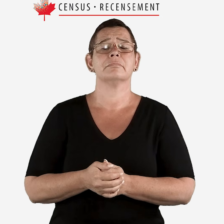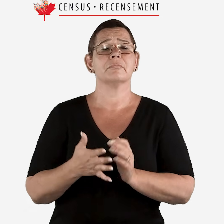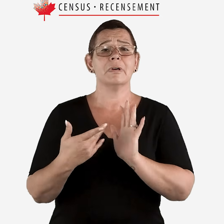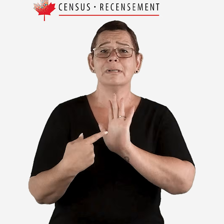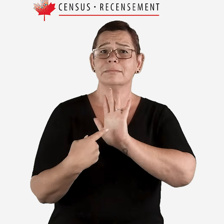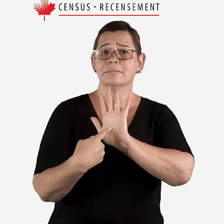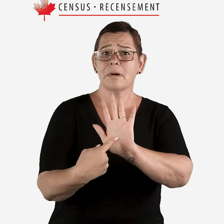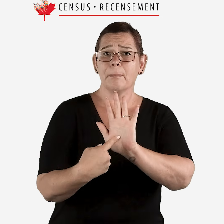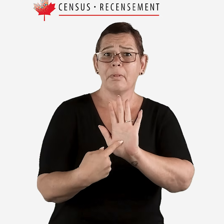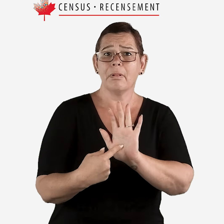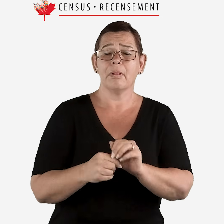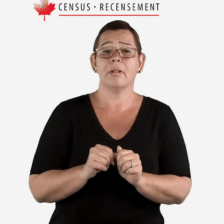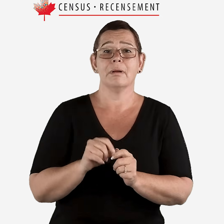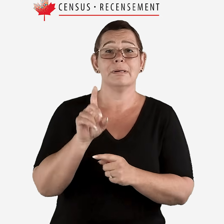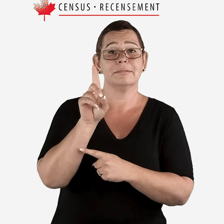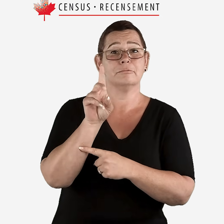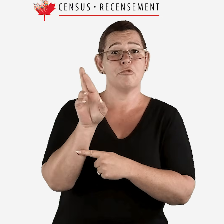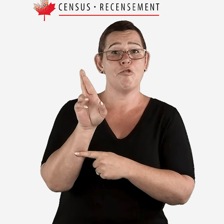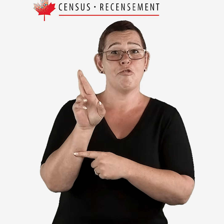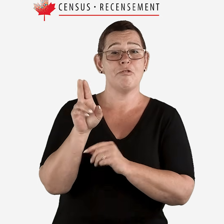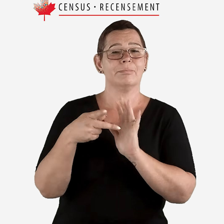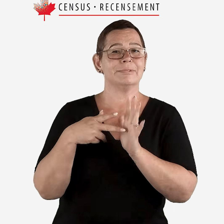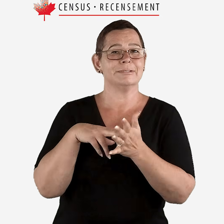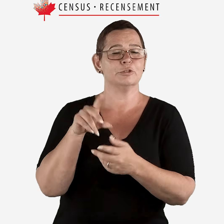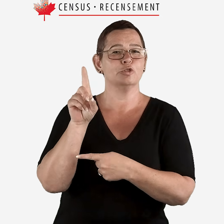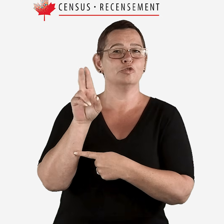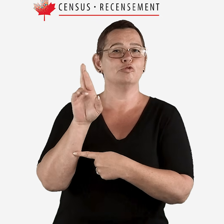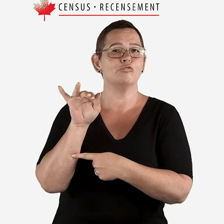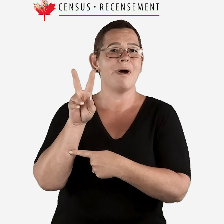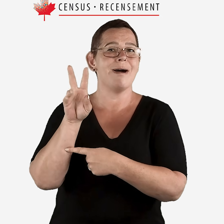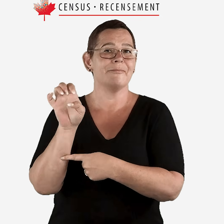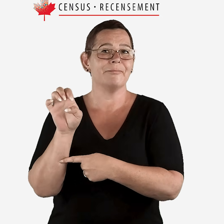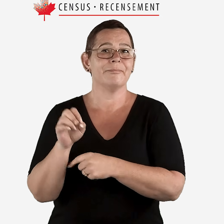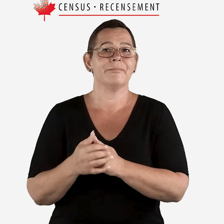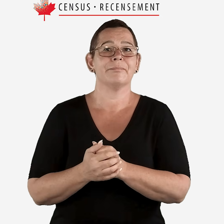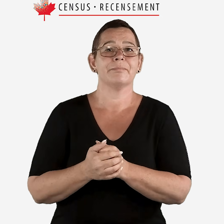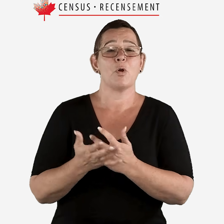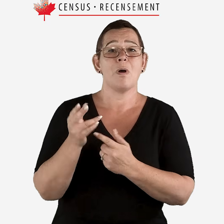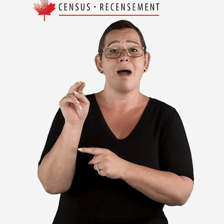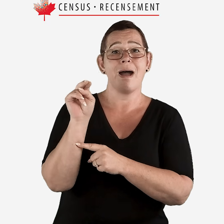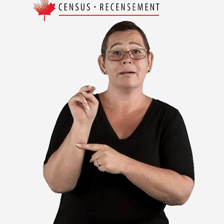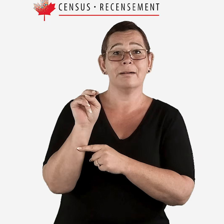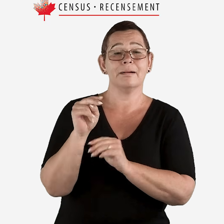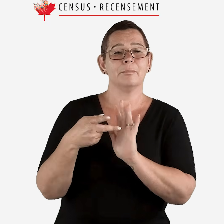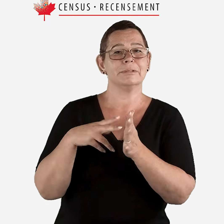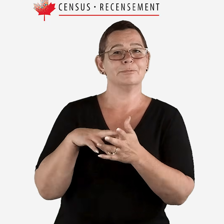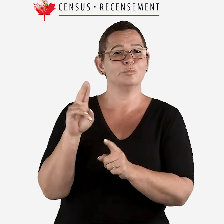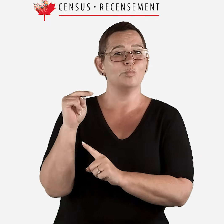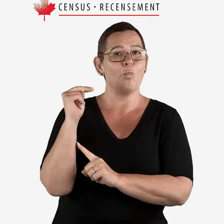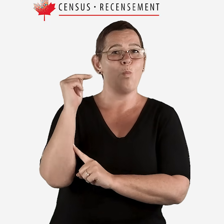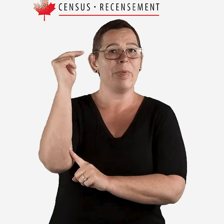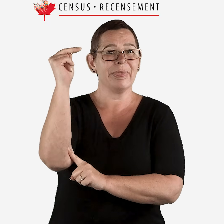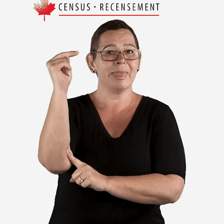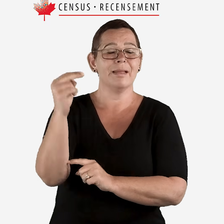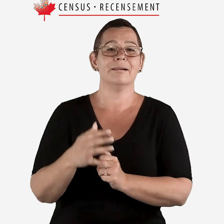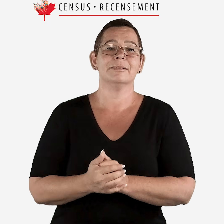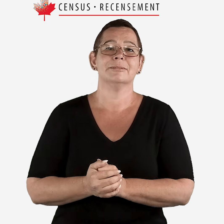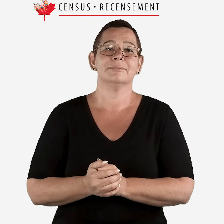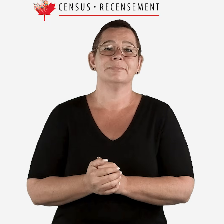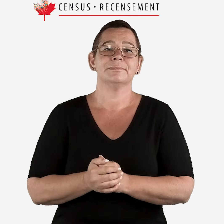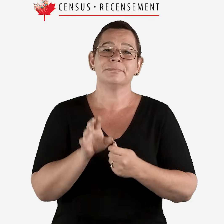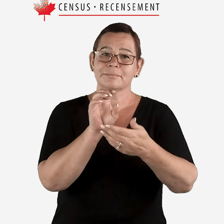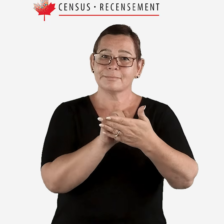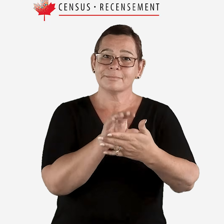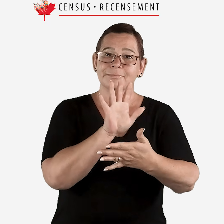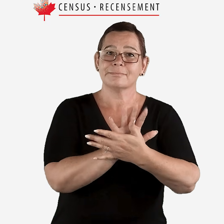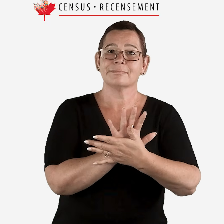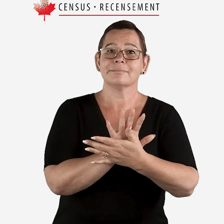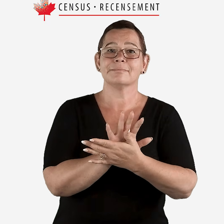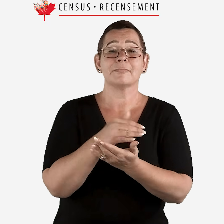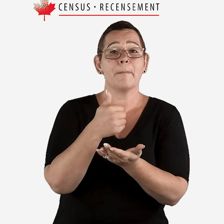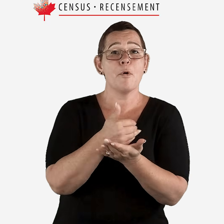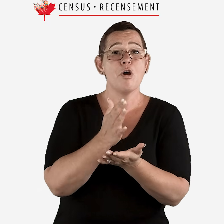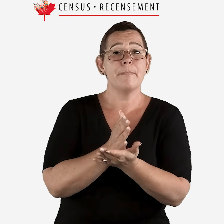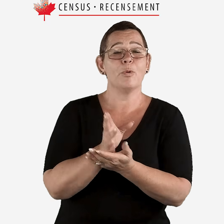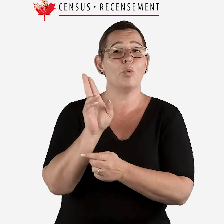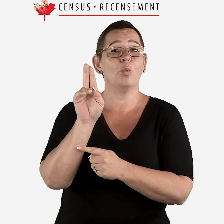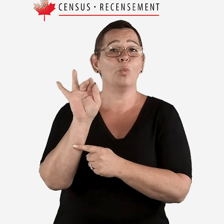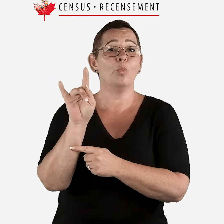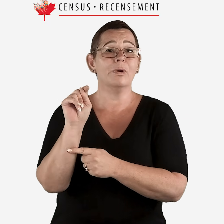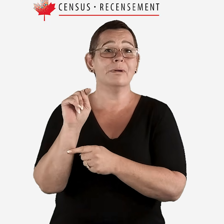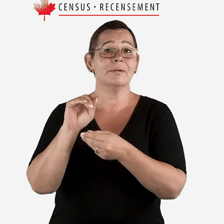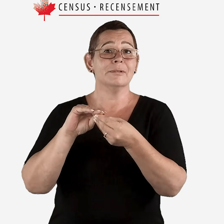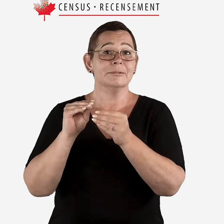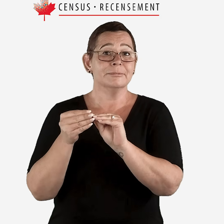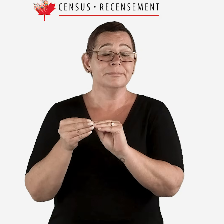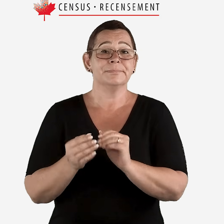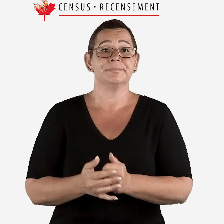For example, DR = “Drive” or N = “North” Write-in field: Apartment or unit